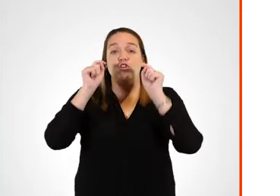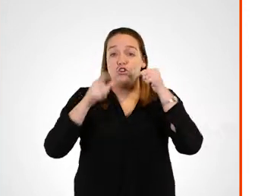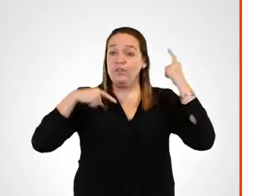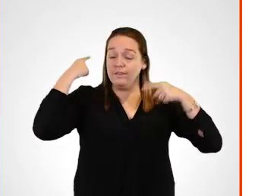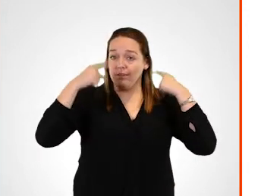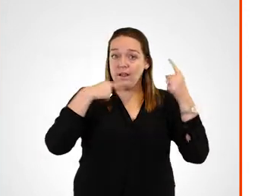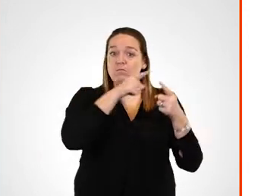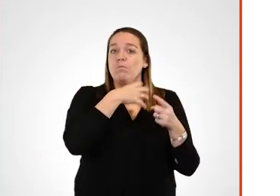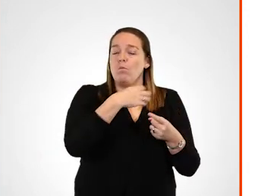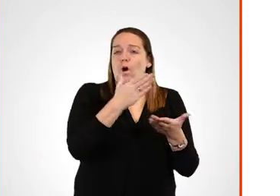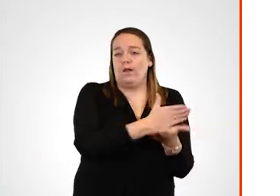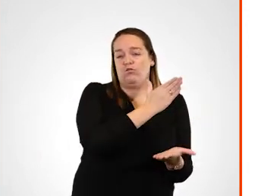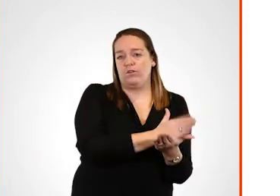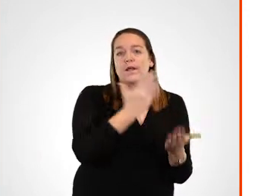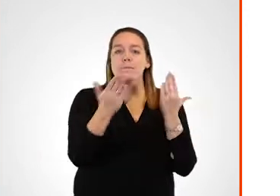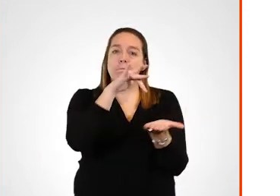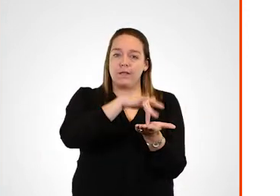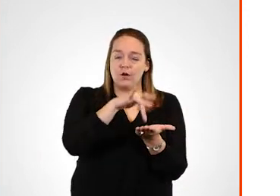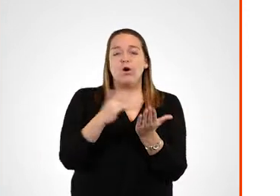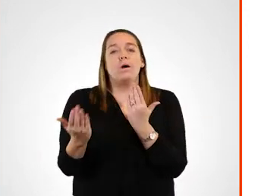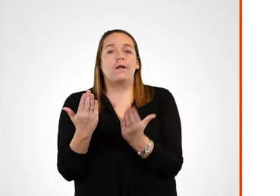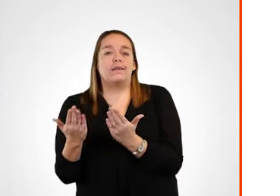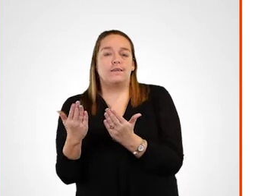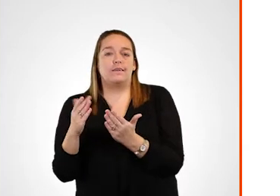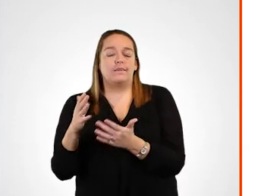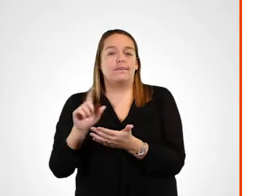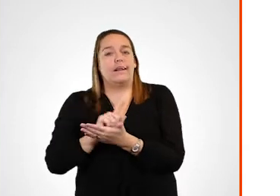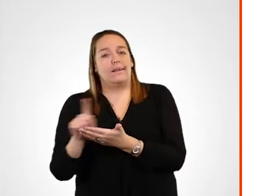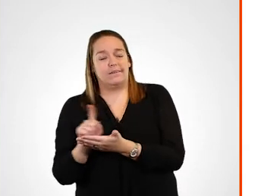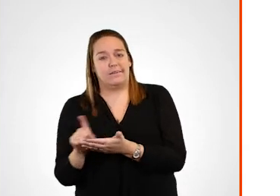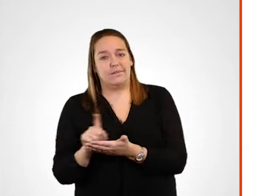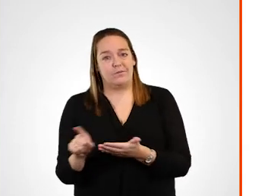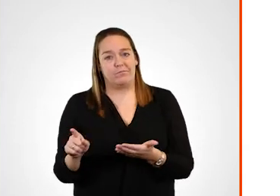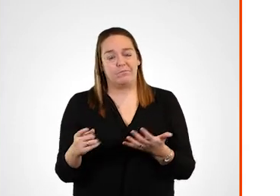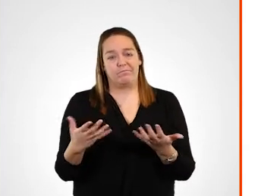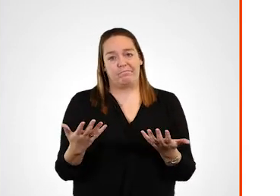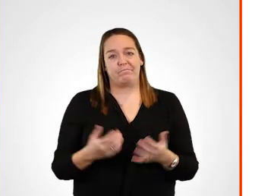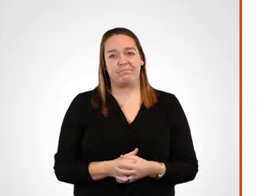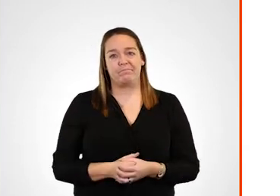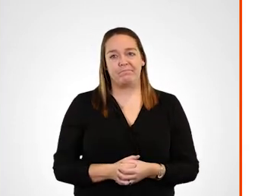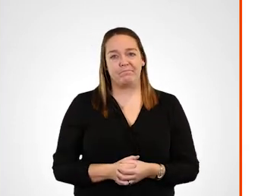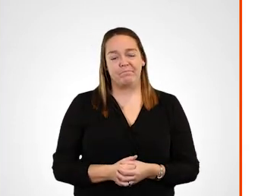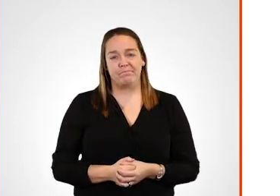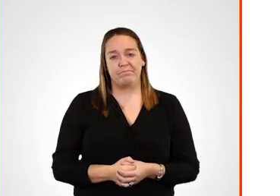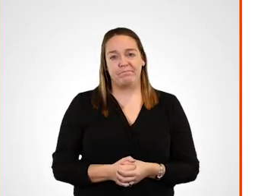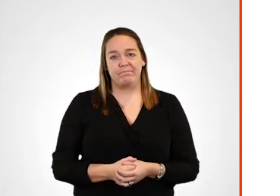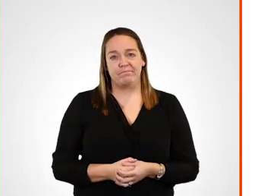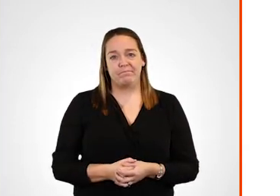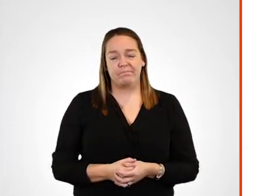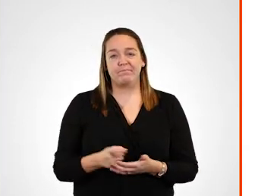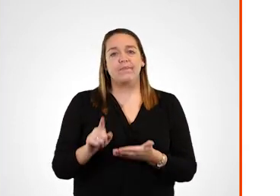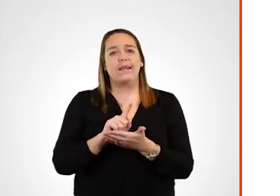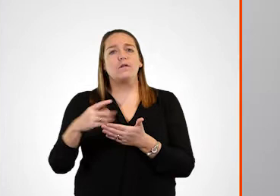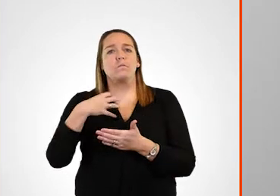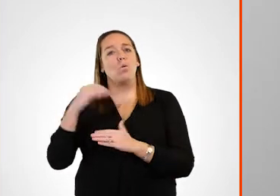with greater accuracy than middle and middle with greater accuracy than later.